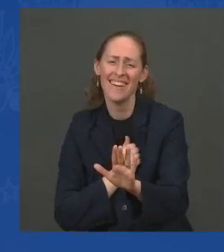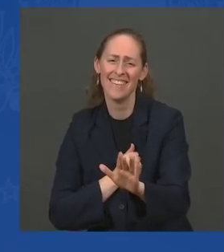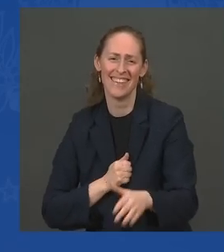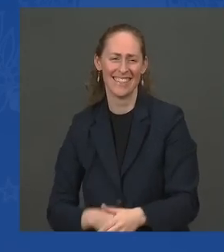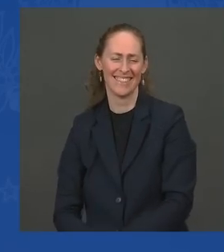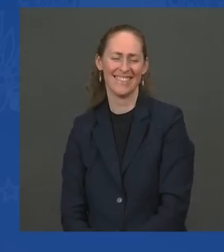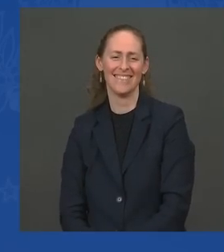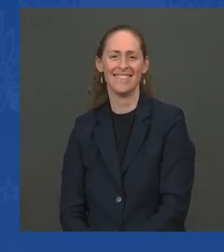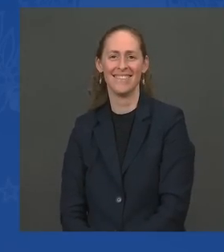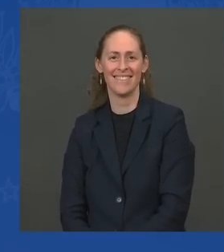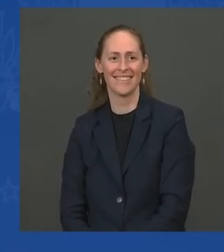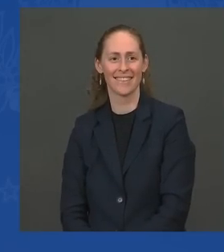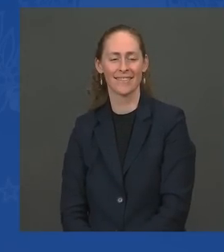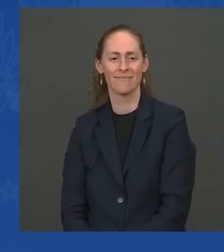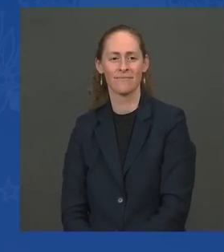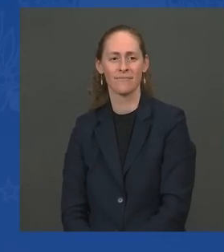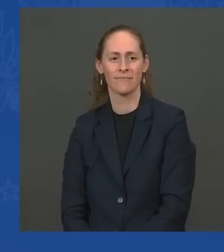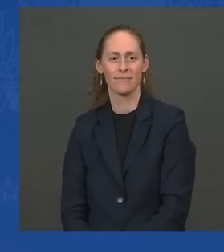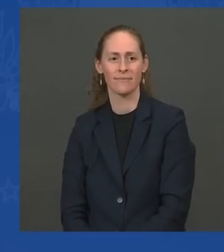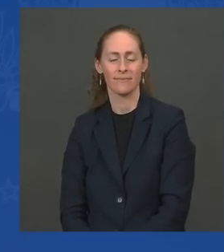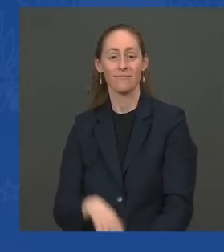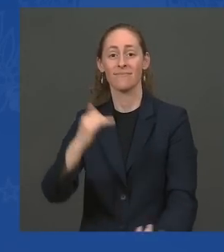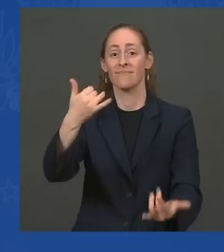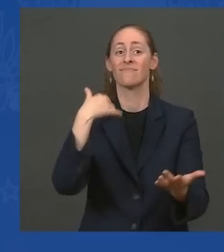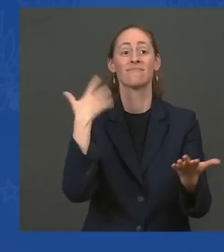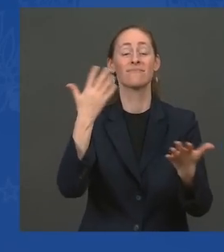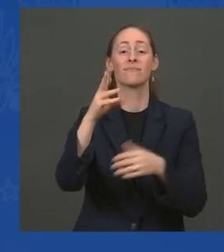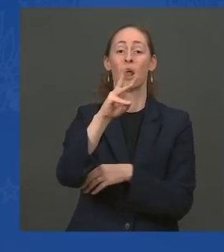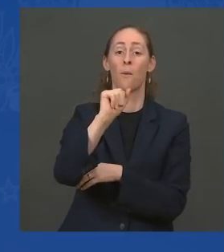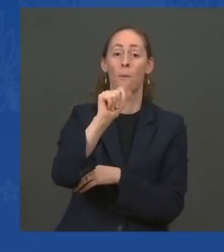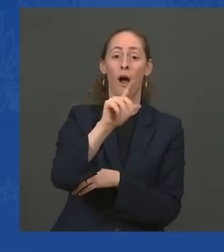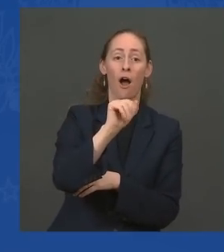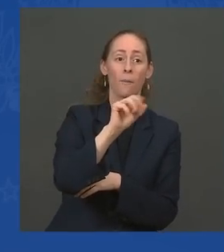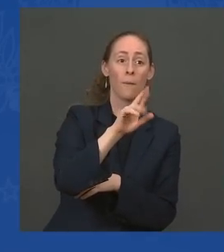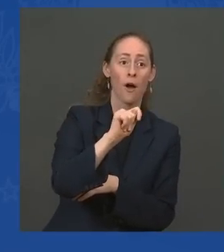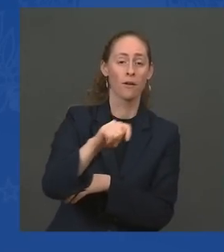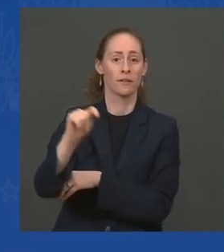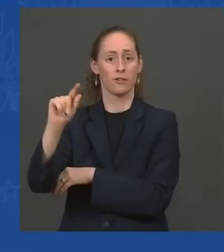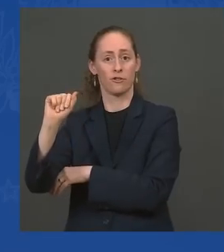But Walmart and Target have made public today what they told me about a week ago: